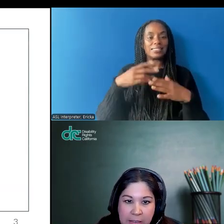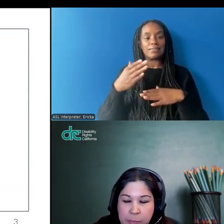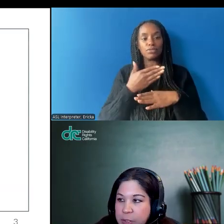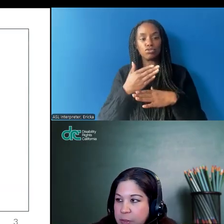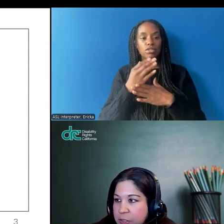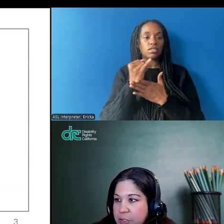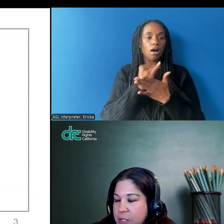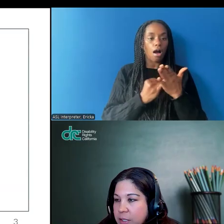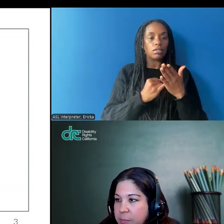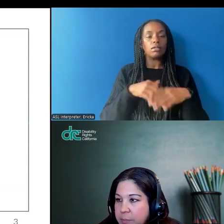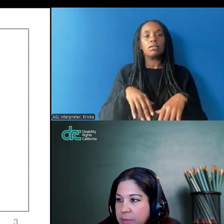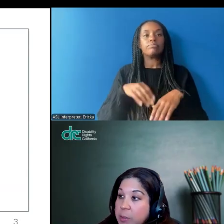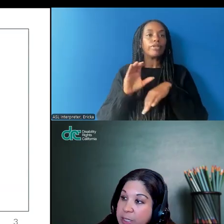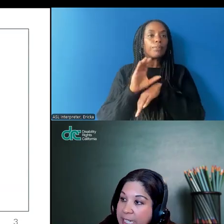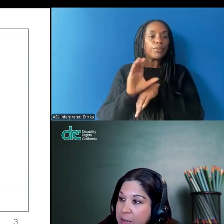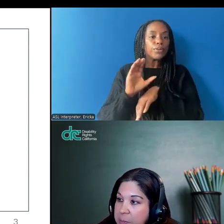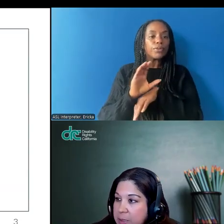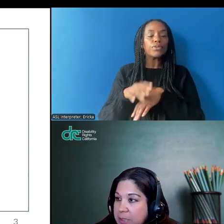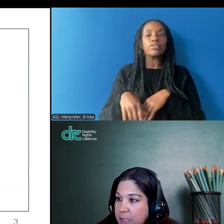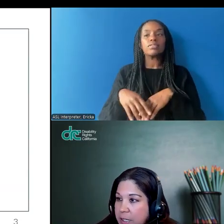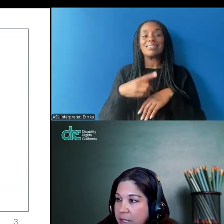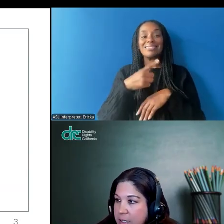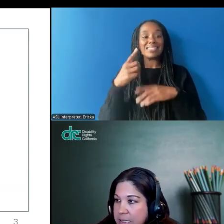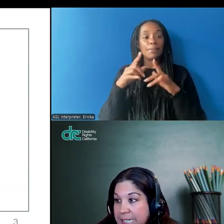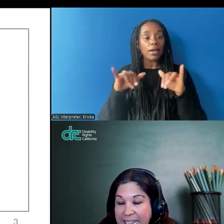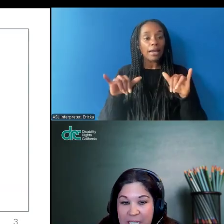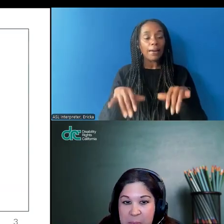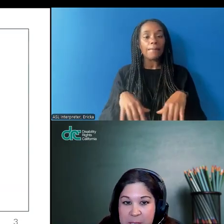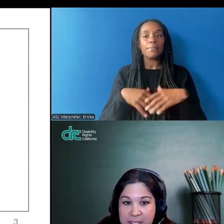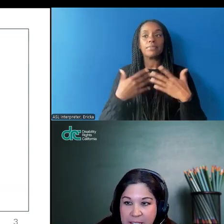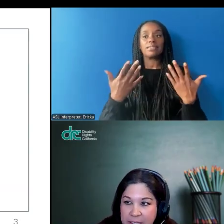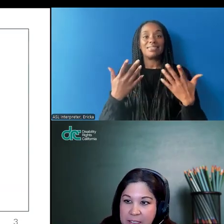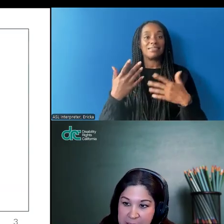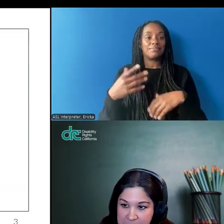computers, summer camp, day camps and clubs.